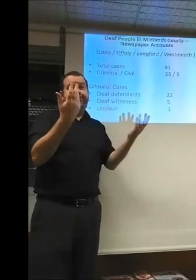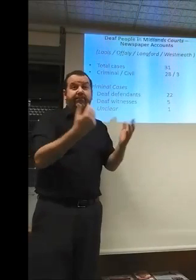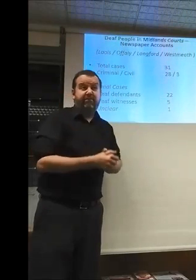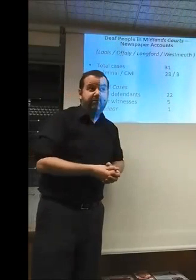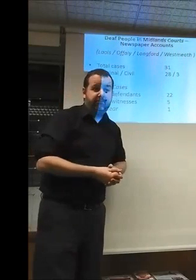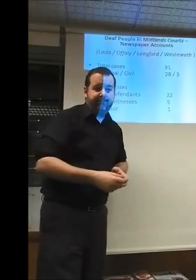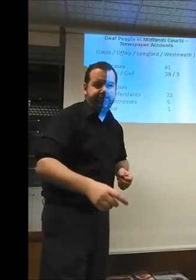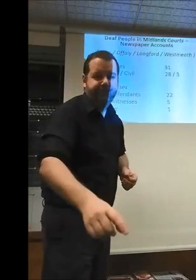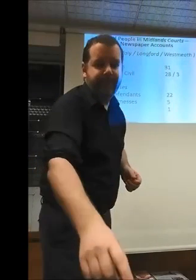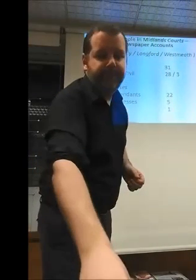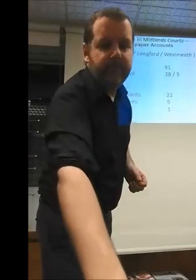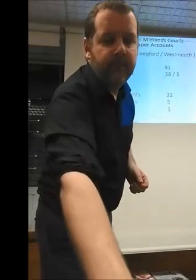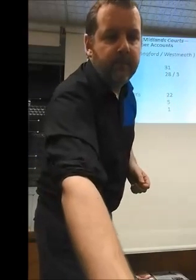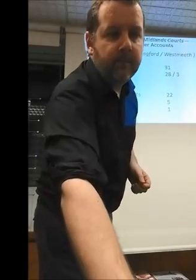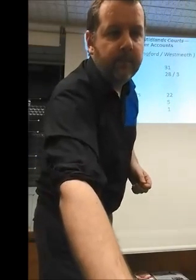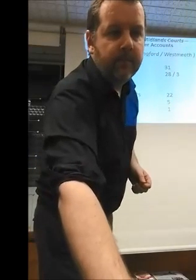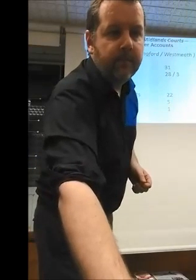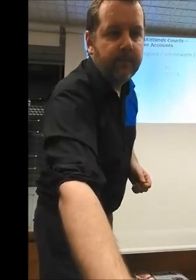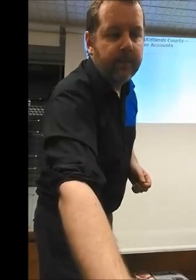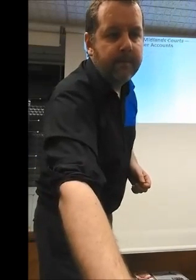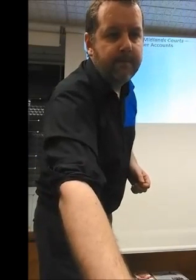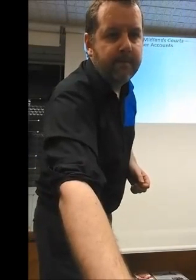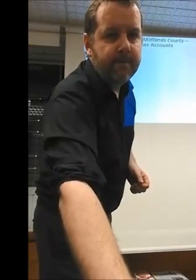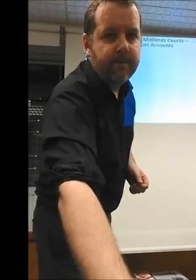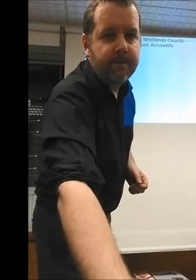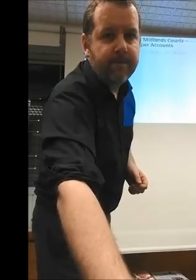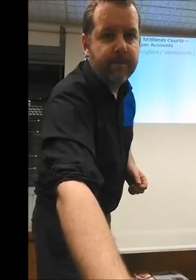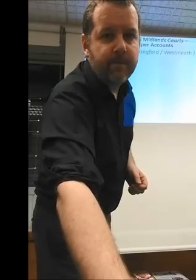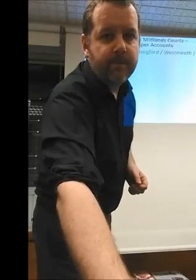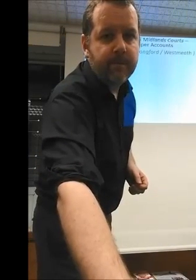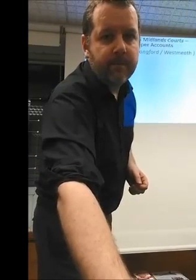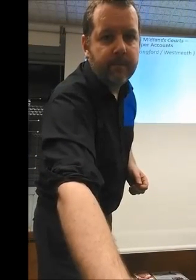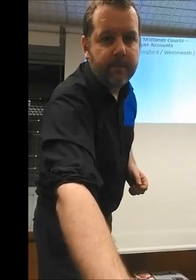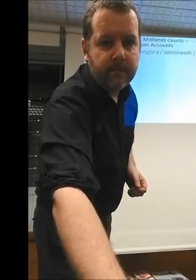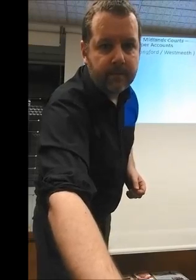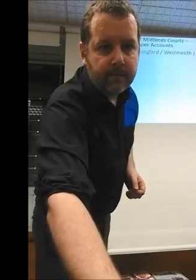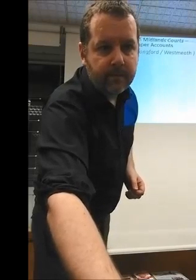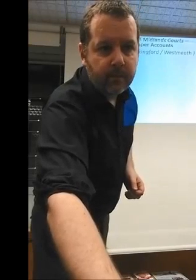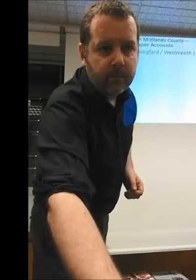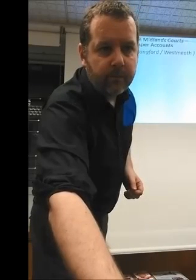that the answer, which is.. Tullamore.